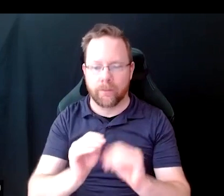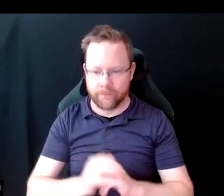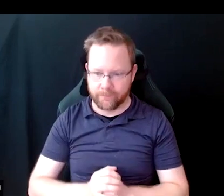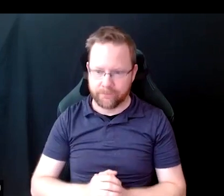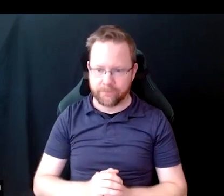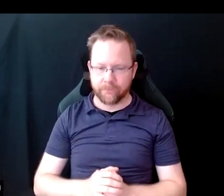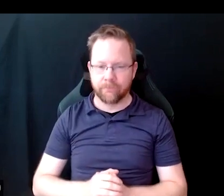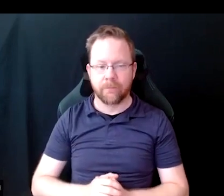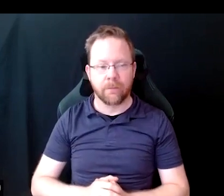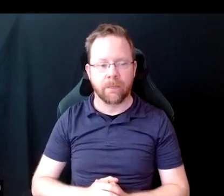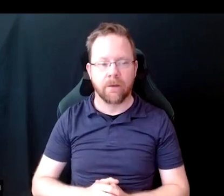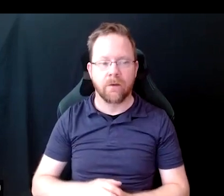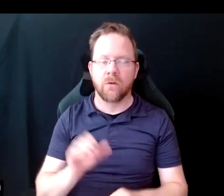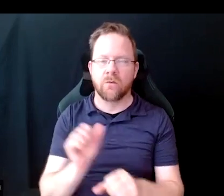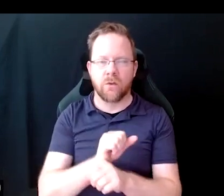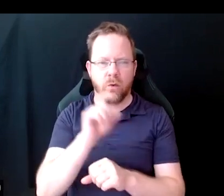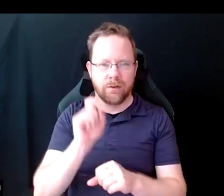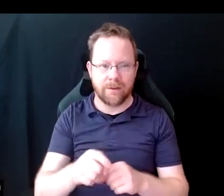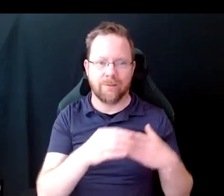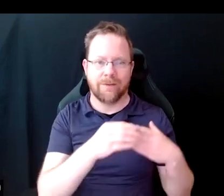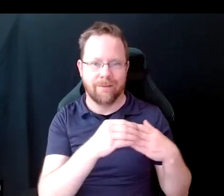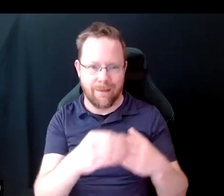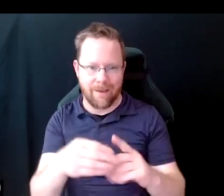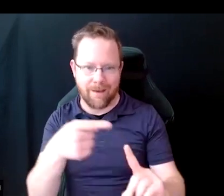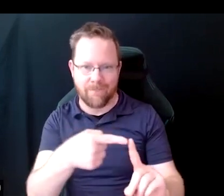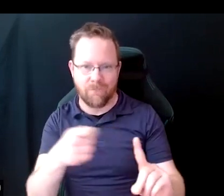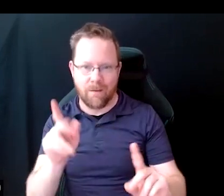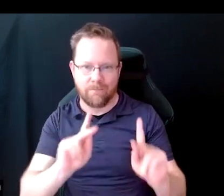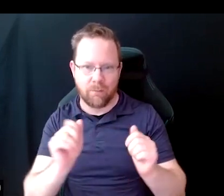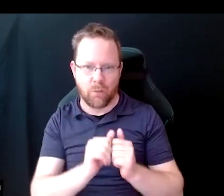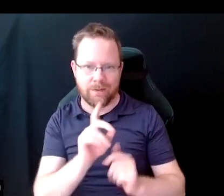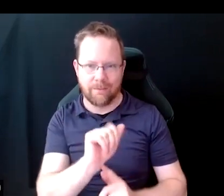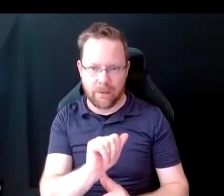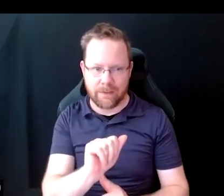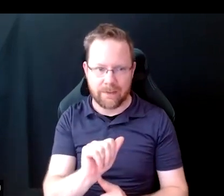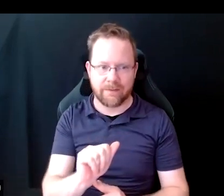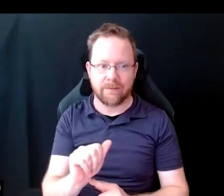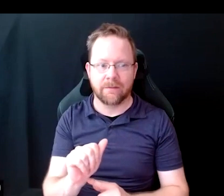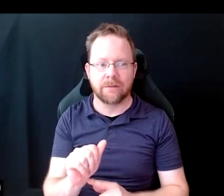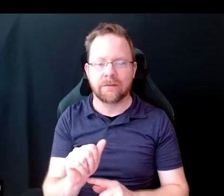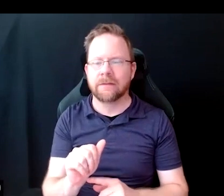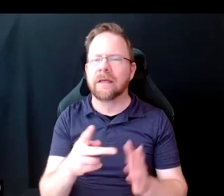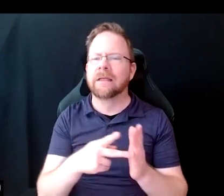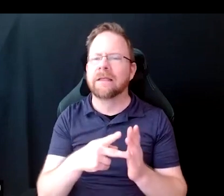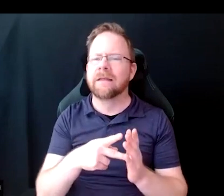All of this work has to be disability-led. We need to think about systems of double-informed consent.